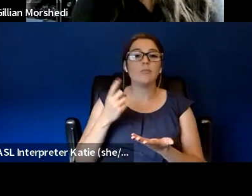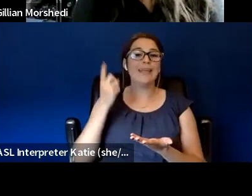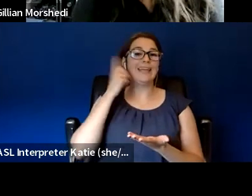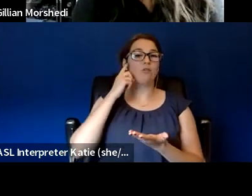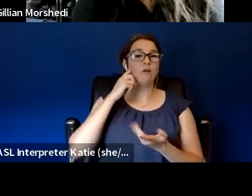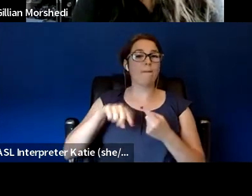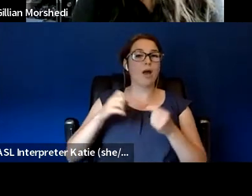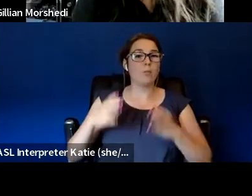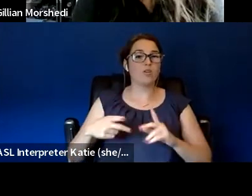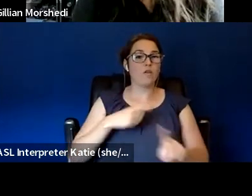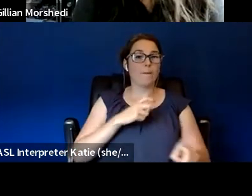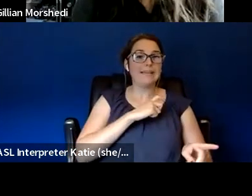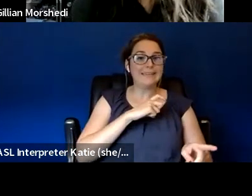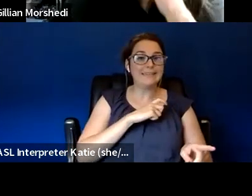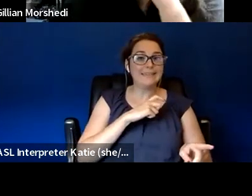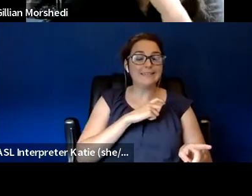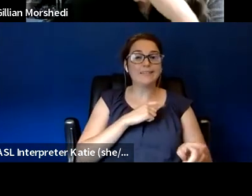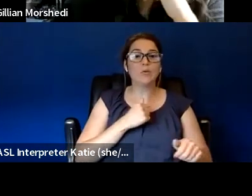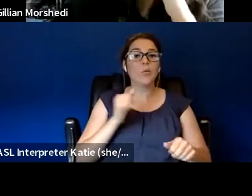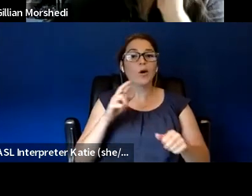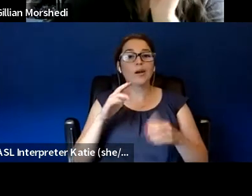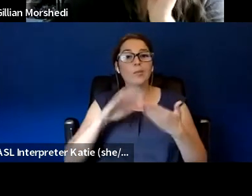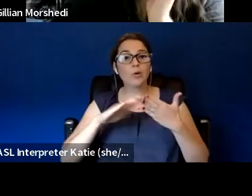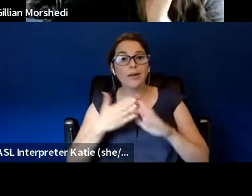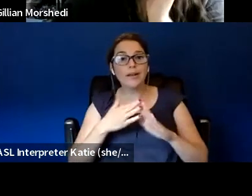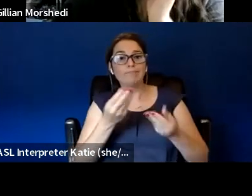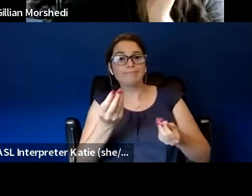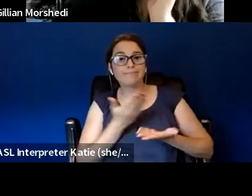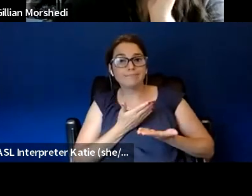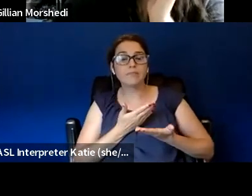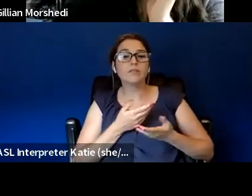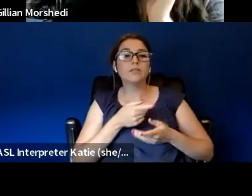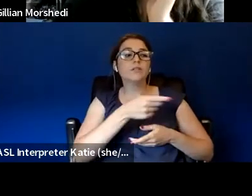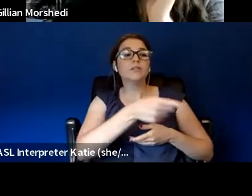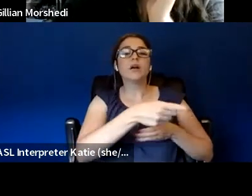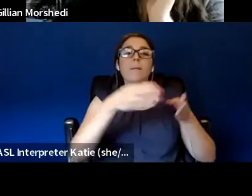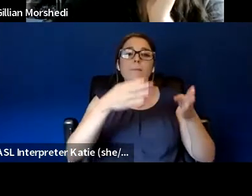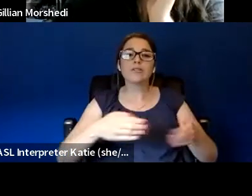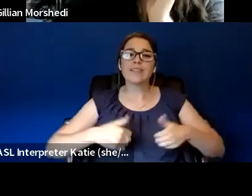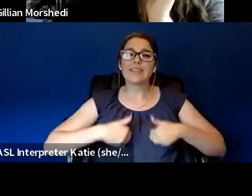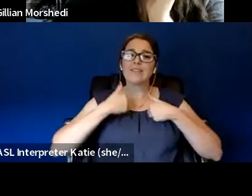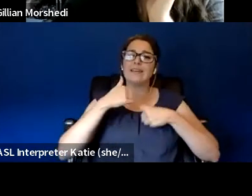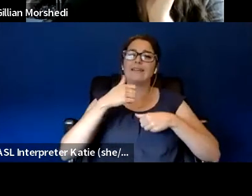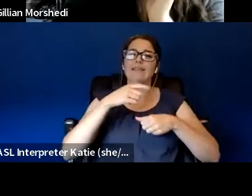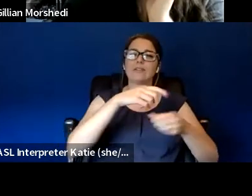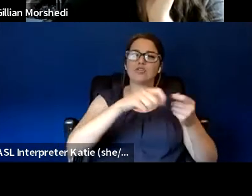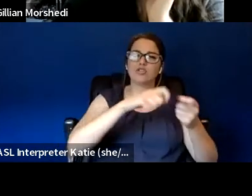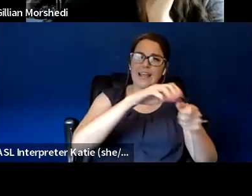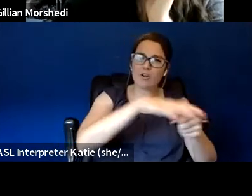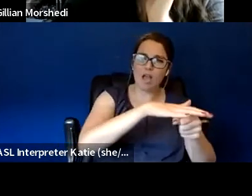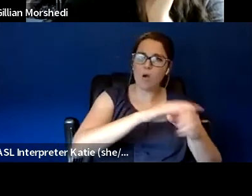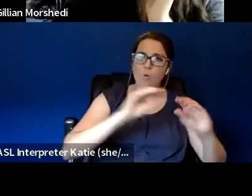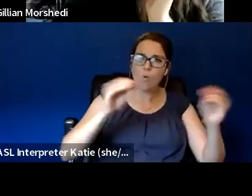who's living in certain part of the island, which may not have homeless outreach services, Connie will make sure that one of us can go out